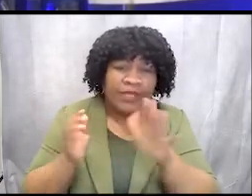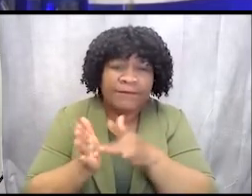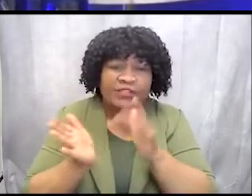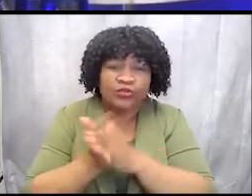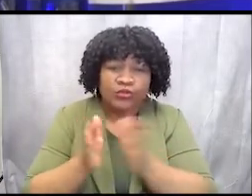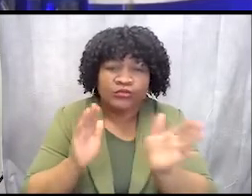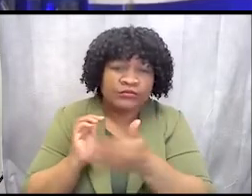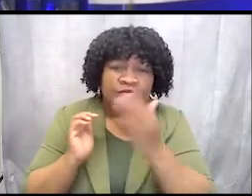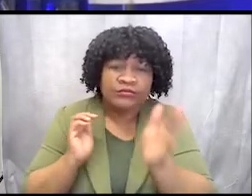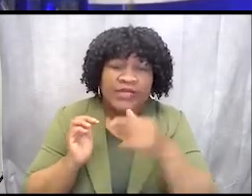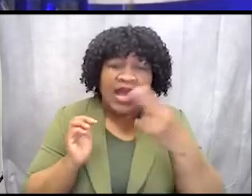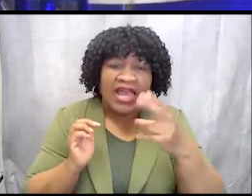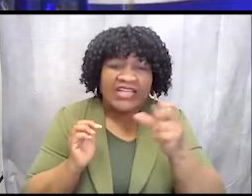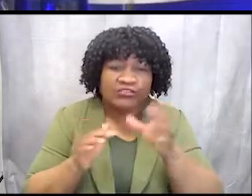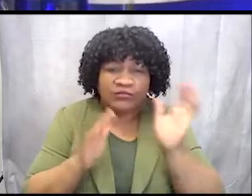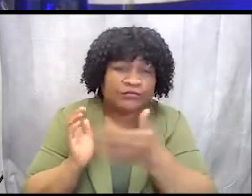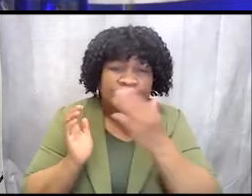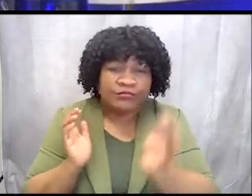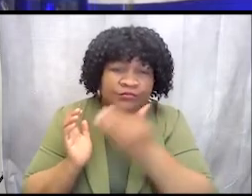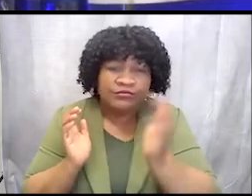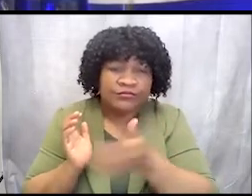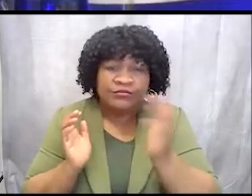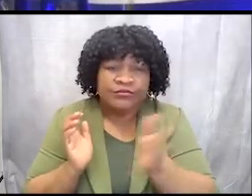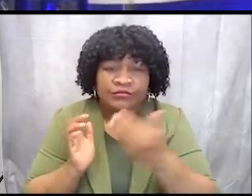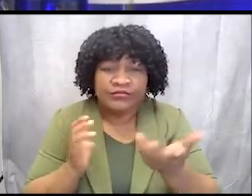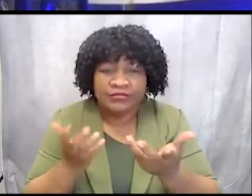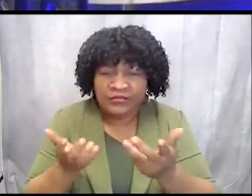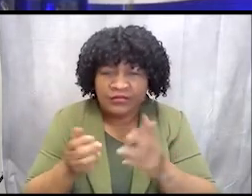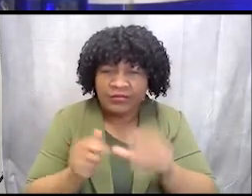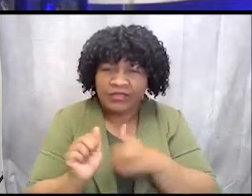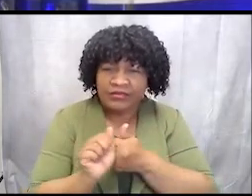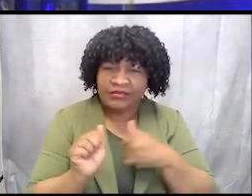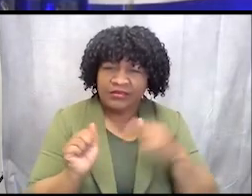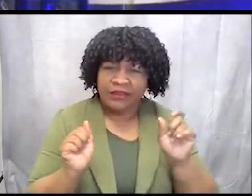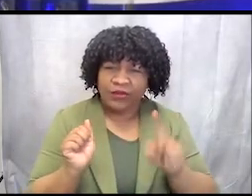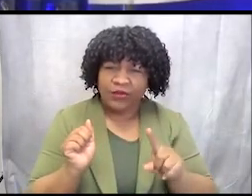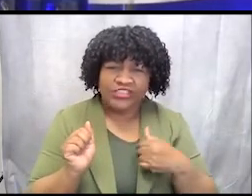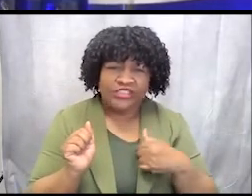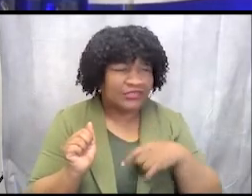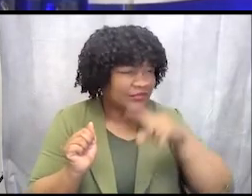get kids out of high school. And the question that confronts all of us